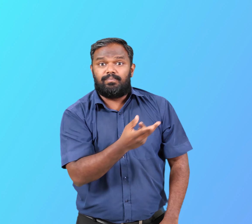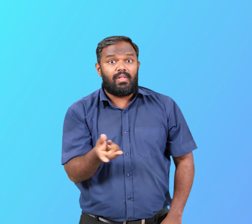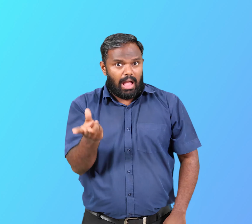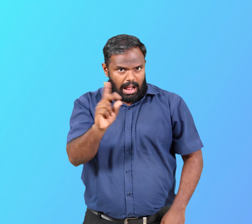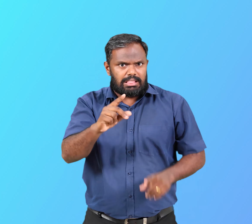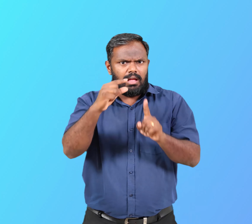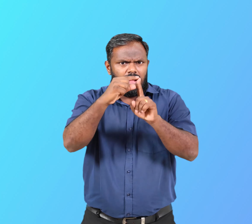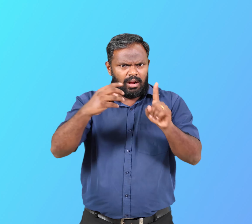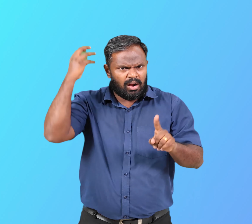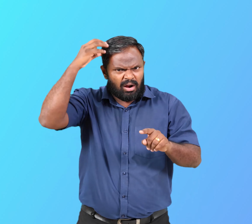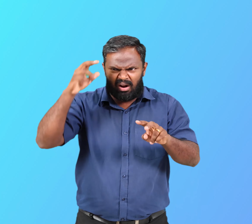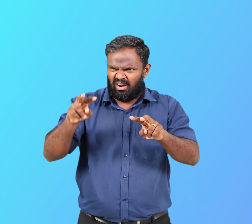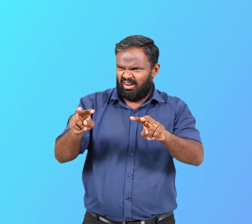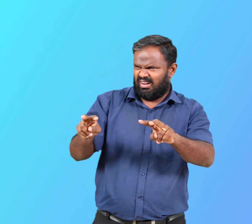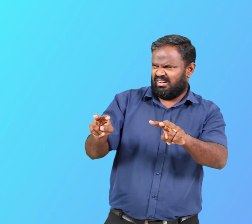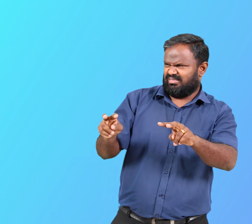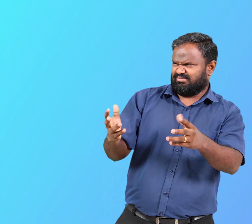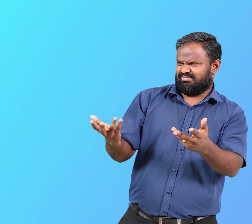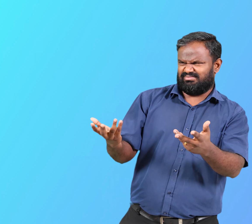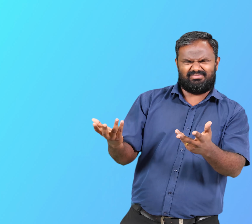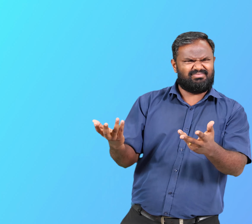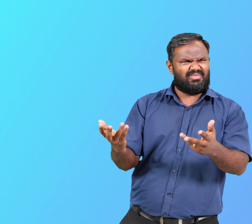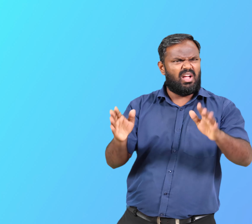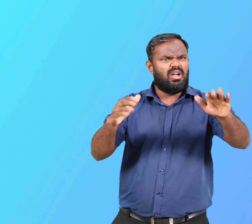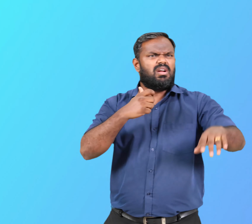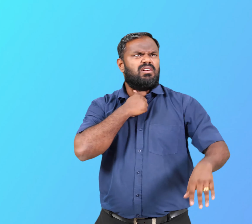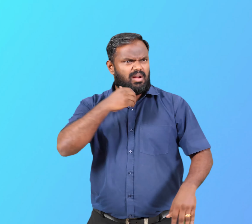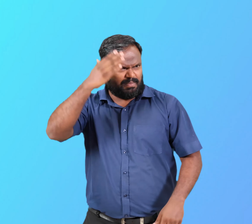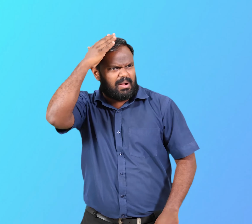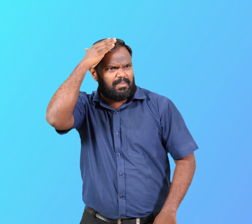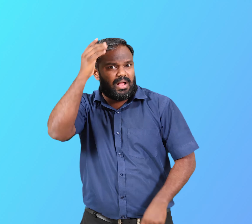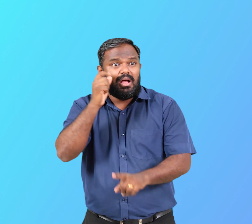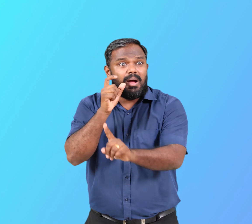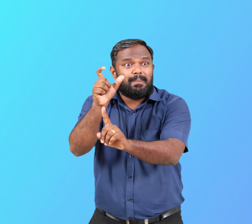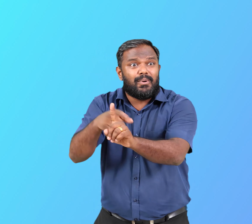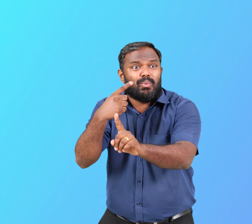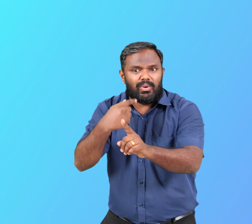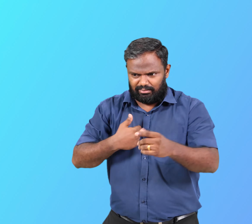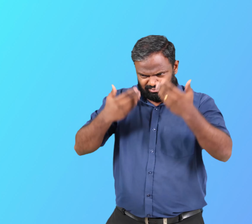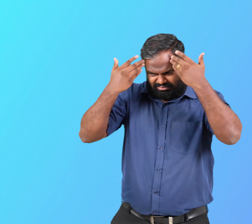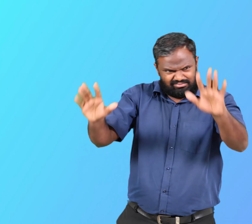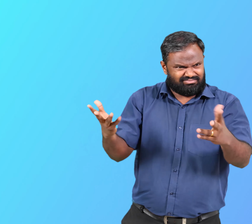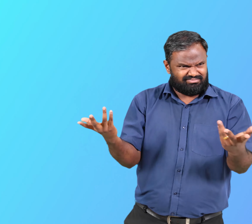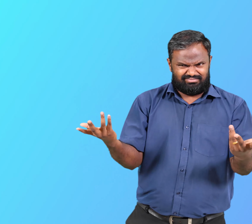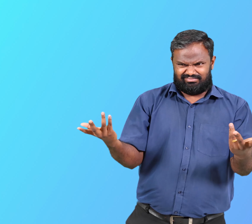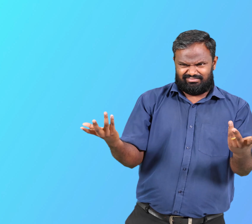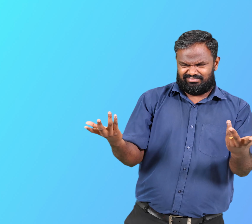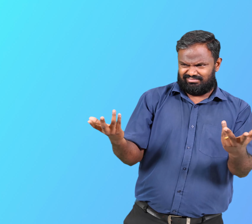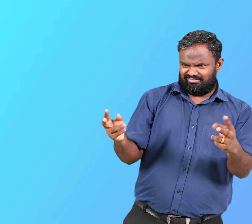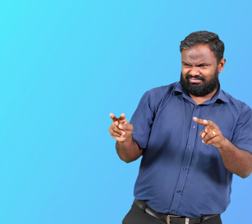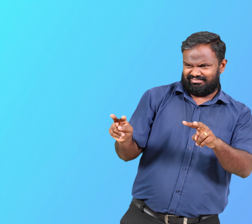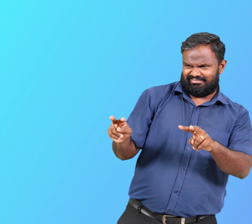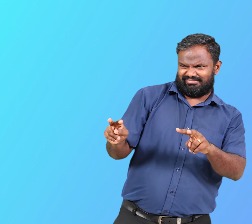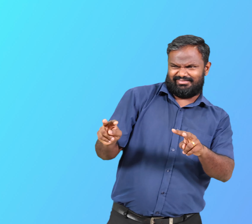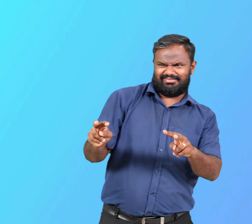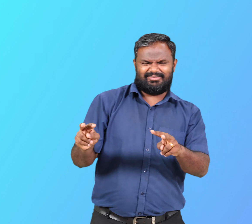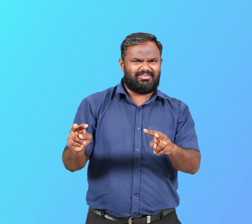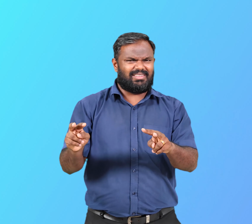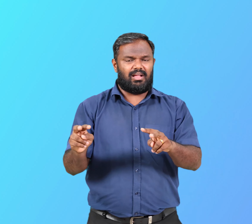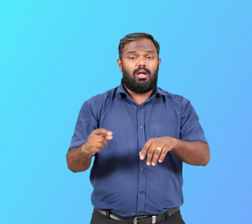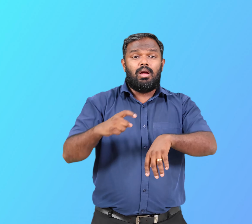Again, Peter said he was never with Jesus. He said, “I swear to God I don’t know the man!”